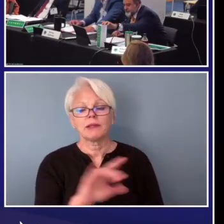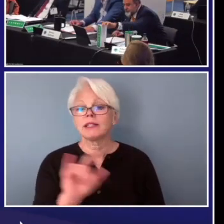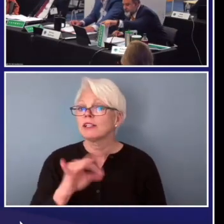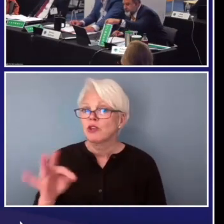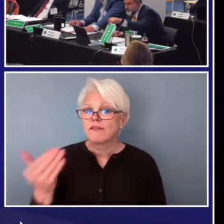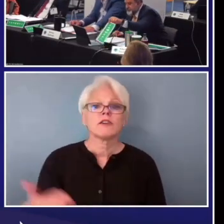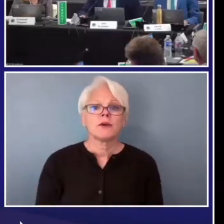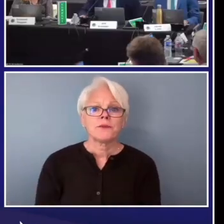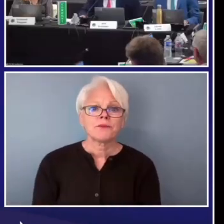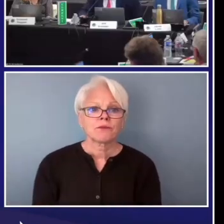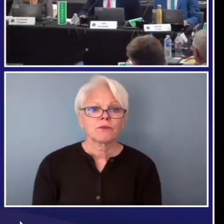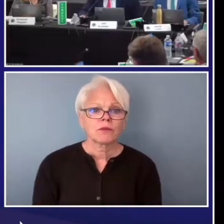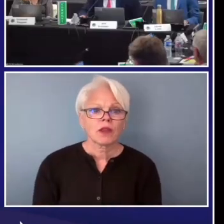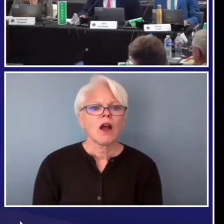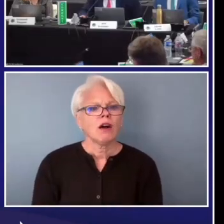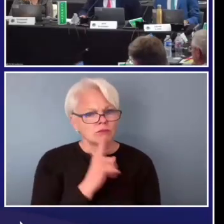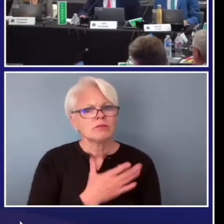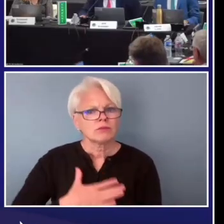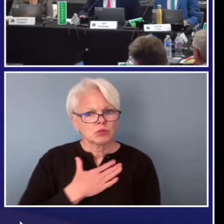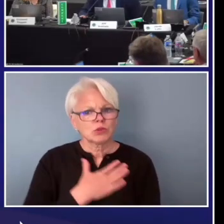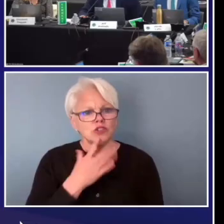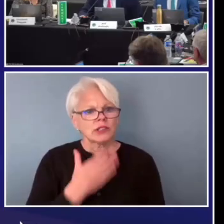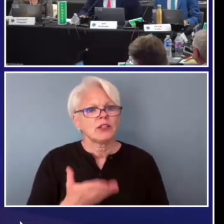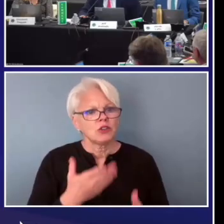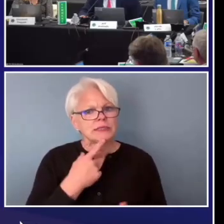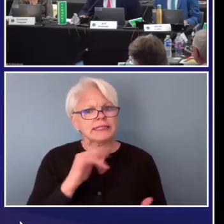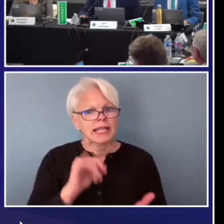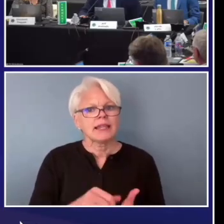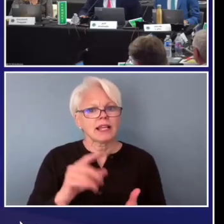We greatly appreciate you putting that on the record, because it's very relevant to this change.